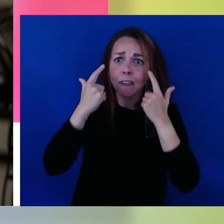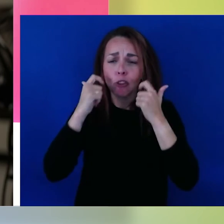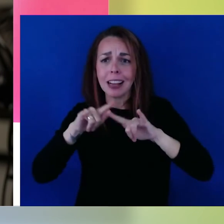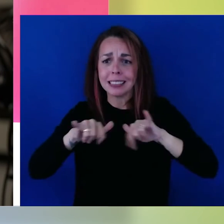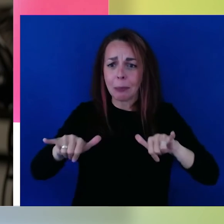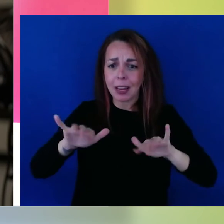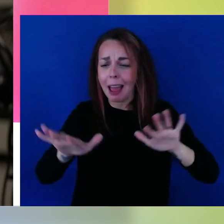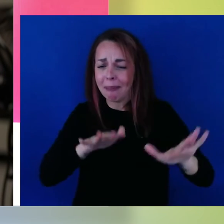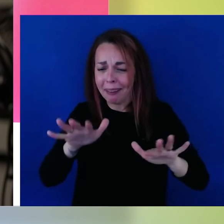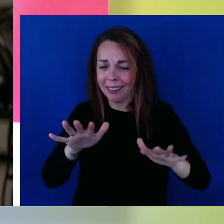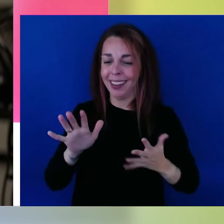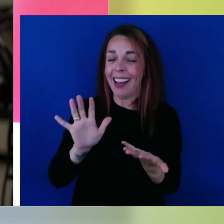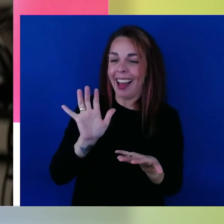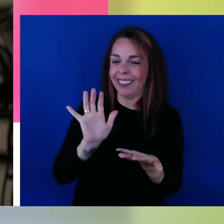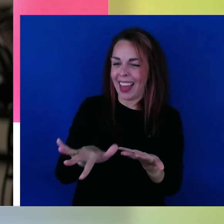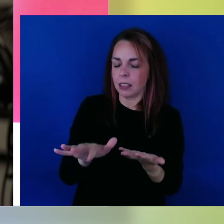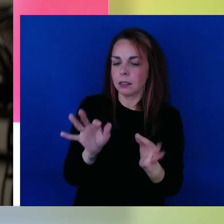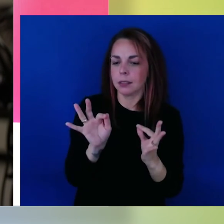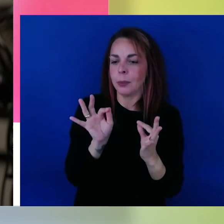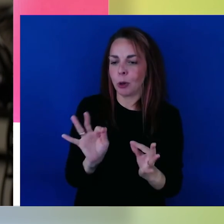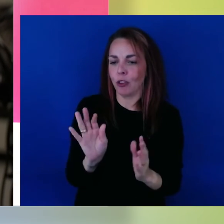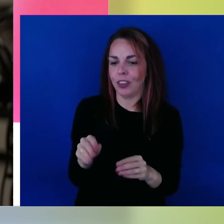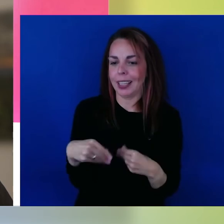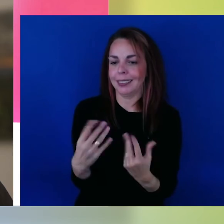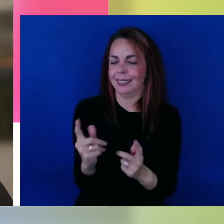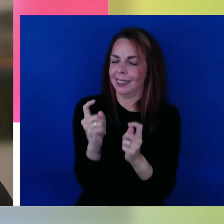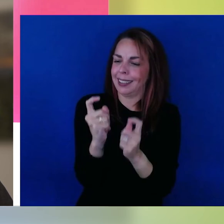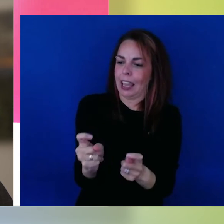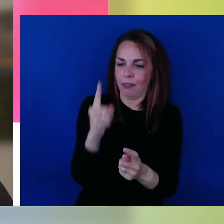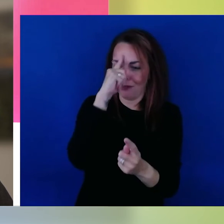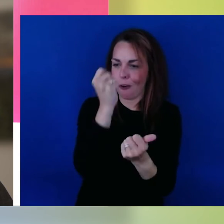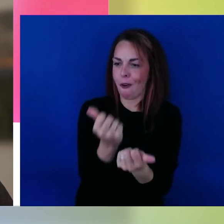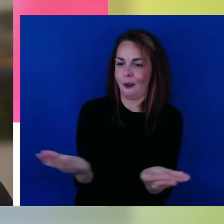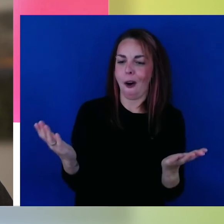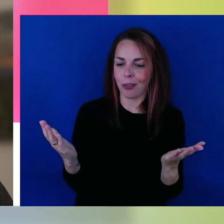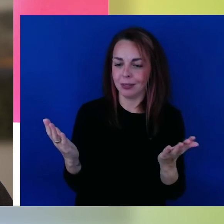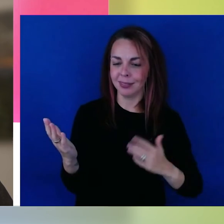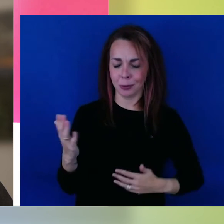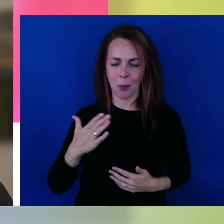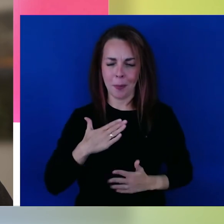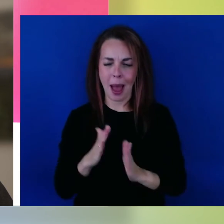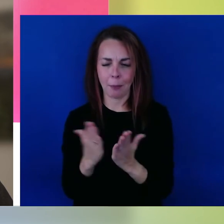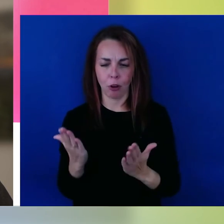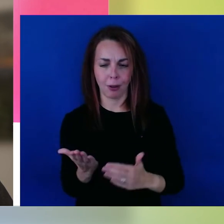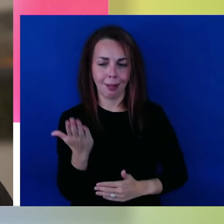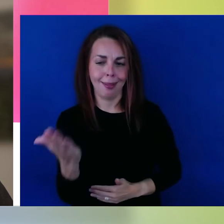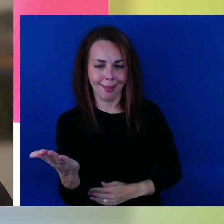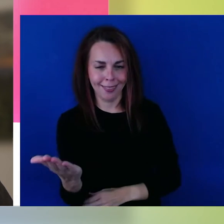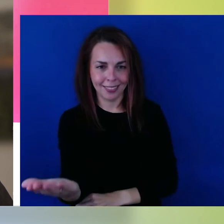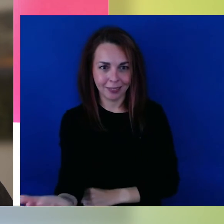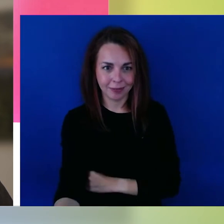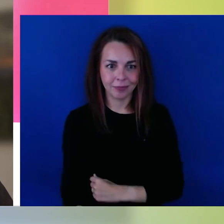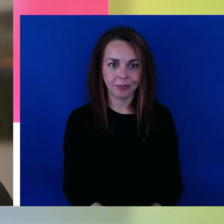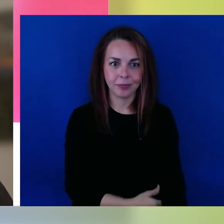which I would say is the perfect gift. You'll witness the adventures,